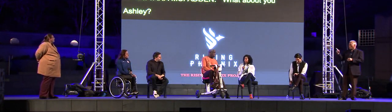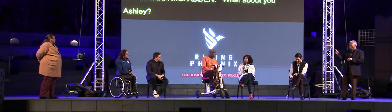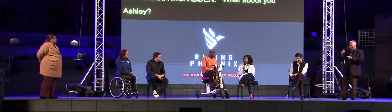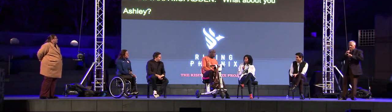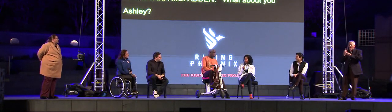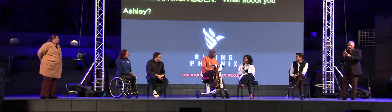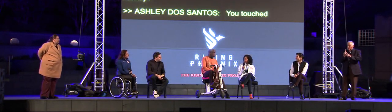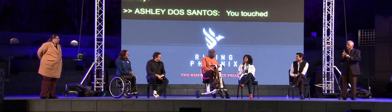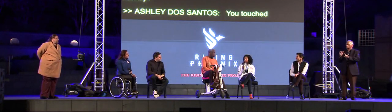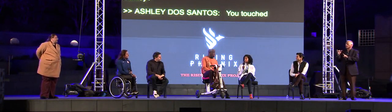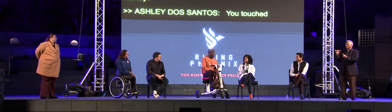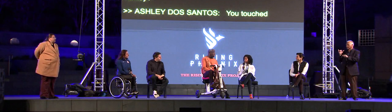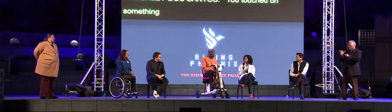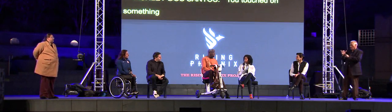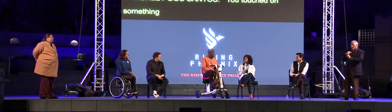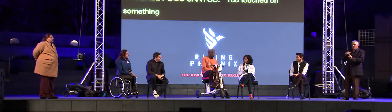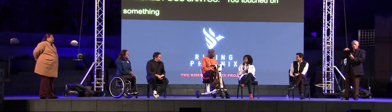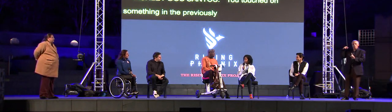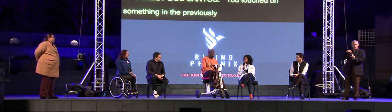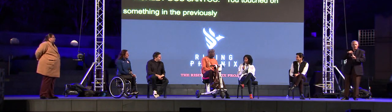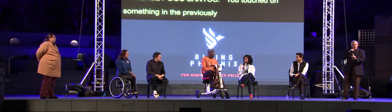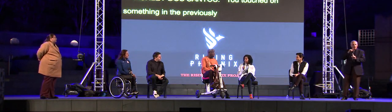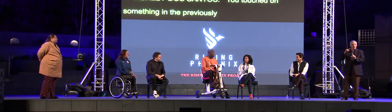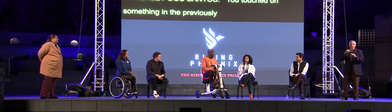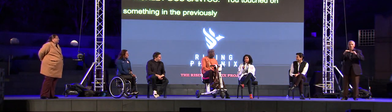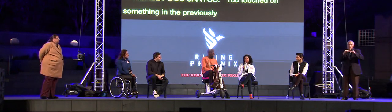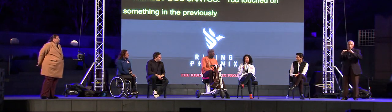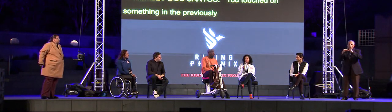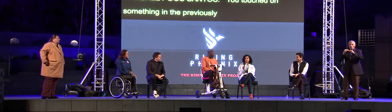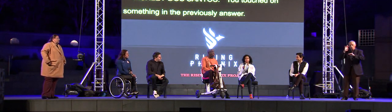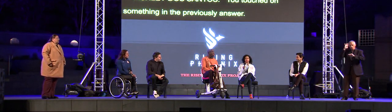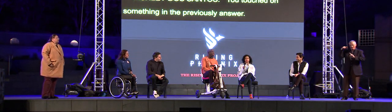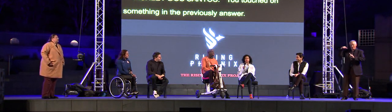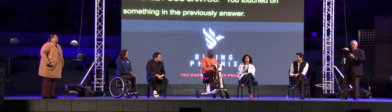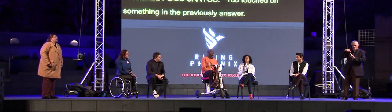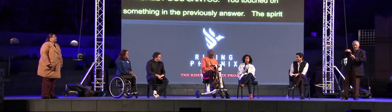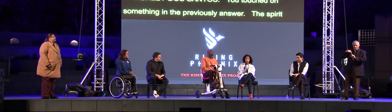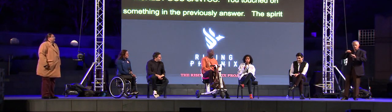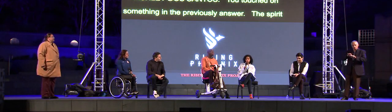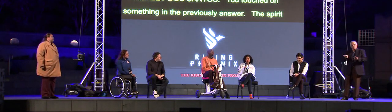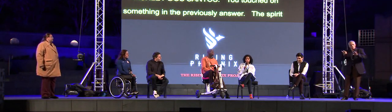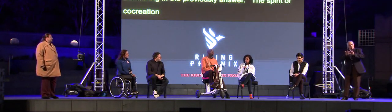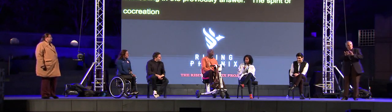that I loved, and it was really about the spirit of co-creation. And I think that that's been at the core of who